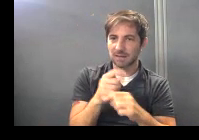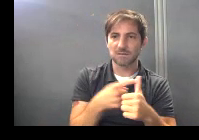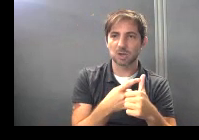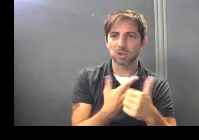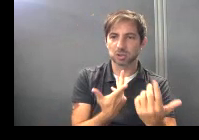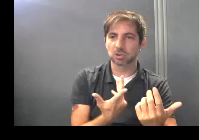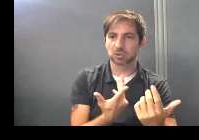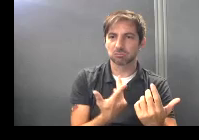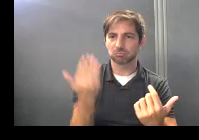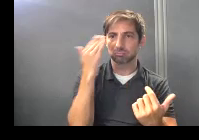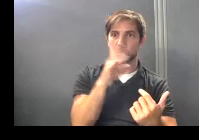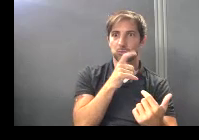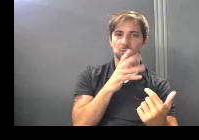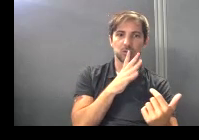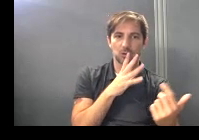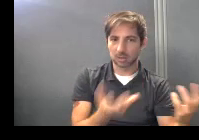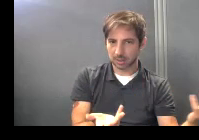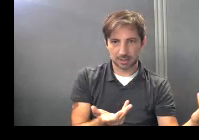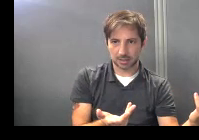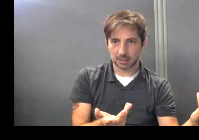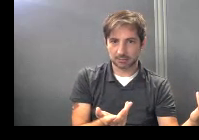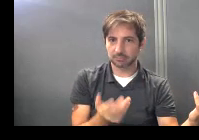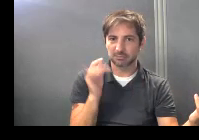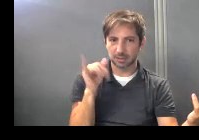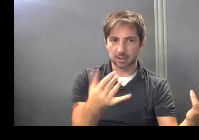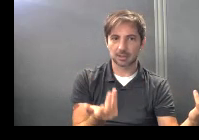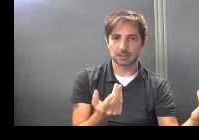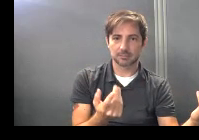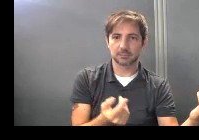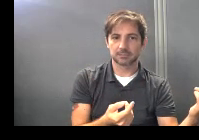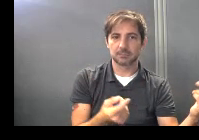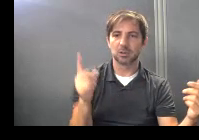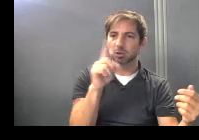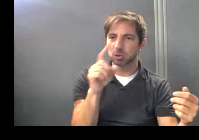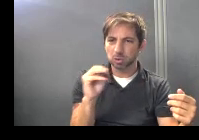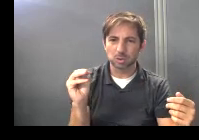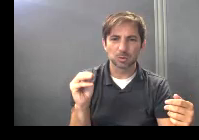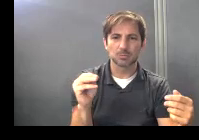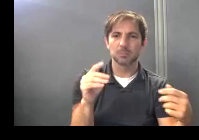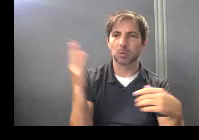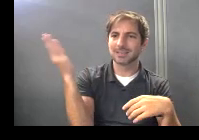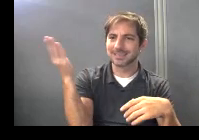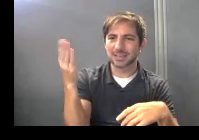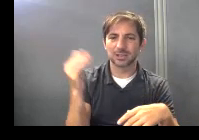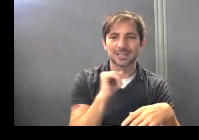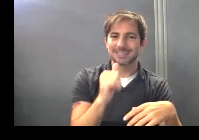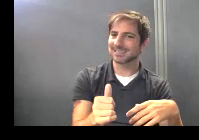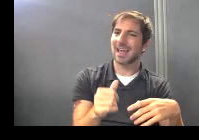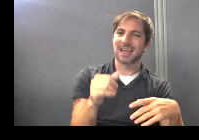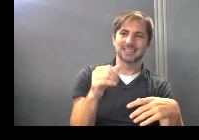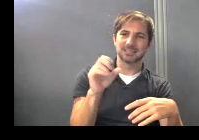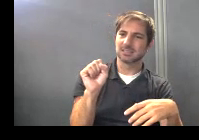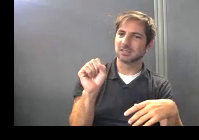ZOOM PRESENTATIONS ARE NOT SCREEN READER FRIENDLY. HAVING THE POWERPOINT AS A PDF, MAKE SURE